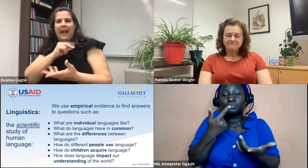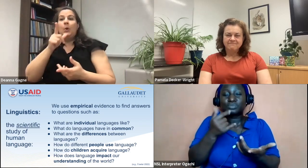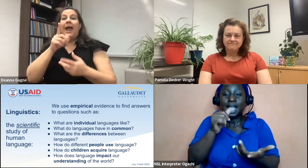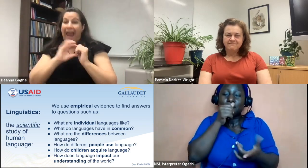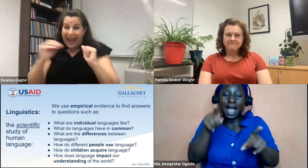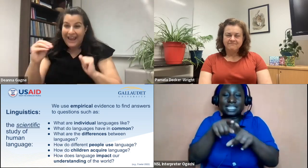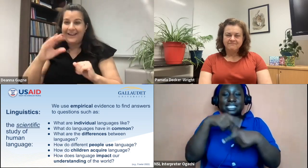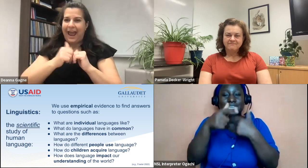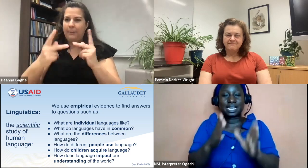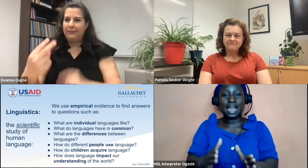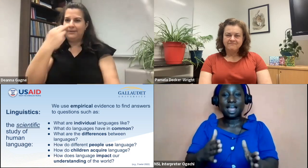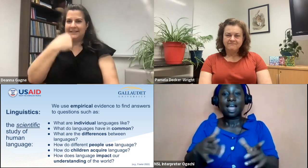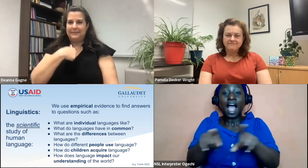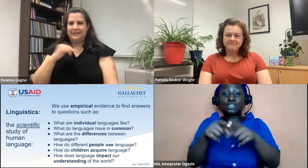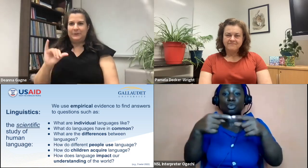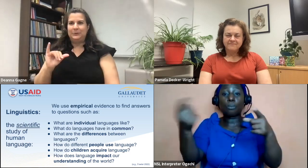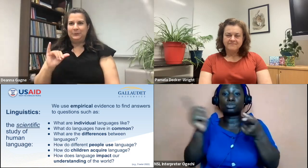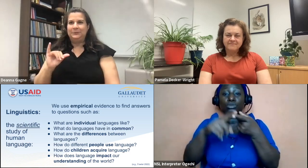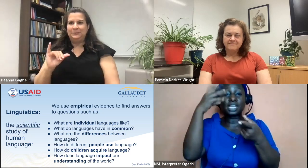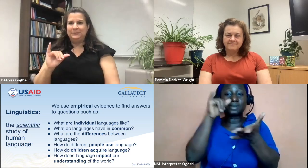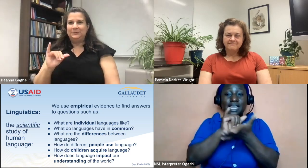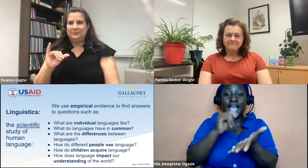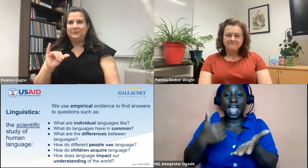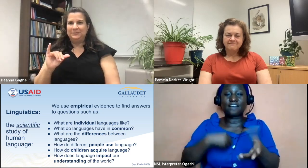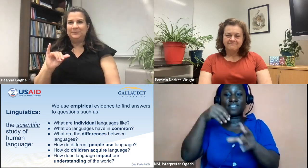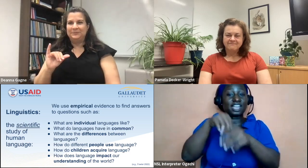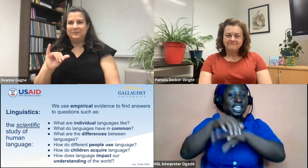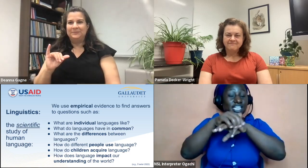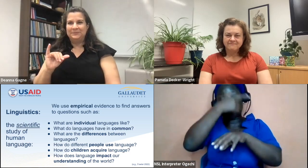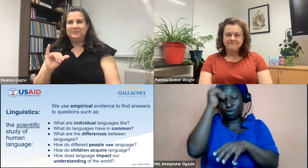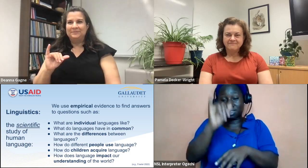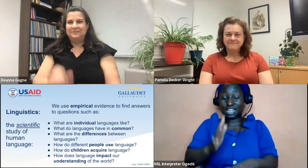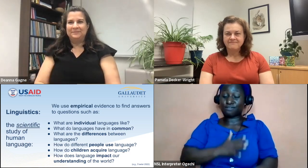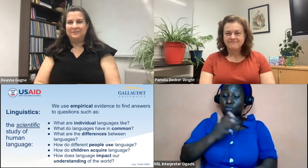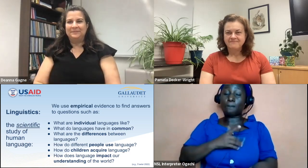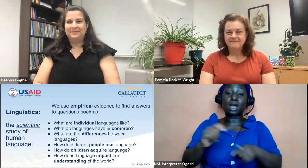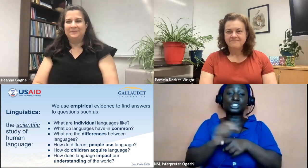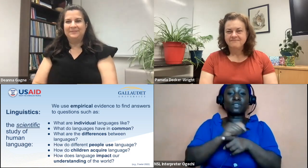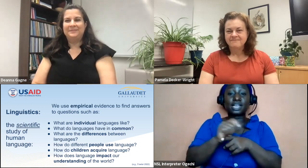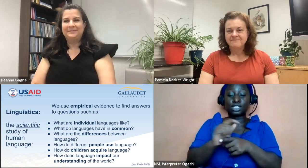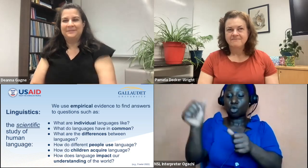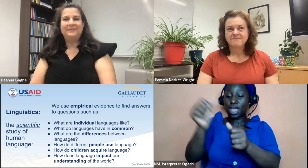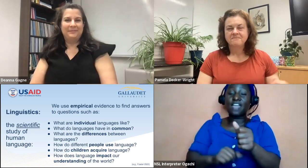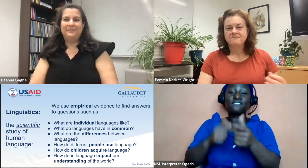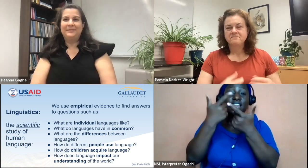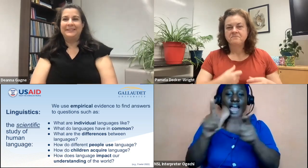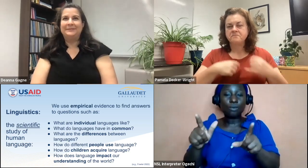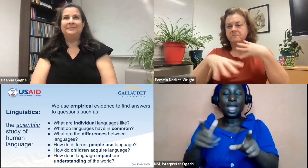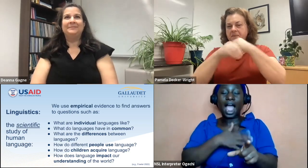I've interacted how I interact in those languages, and how people see me when i'm interacting in those languages.